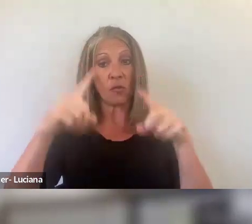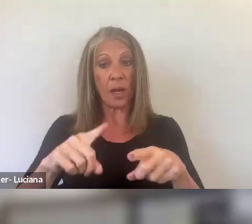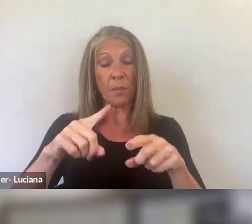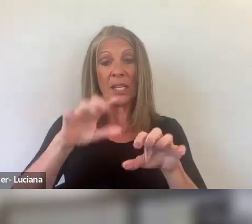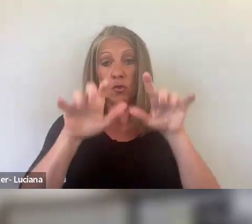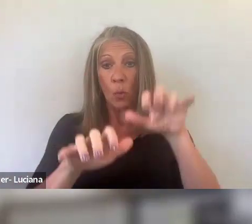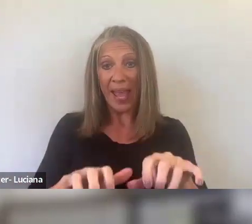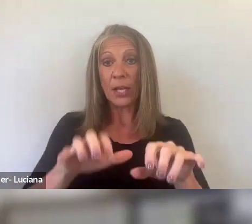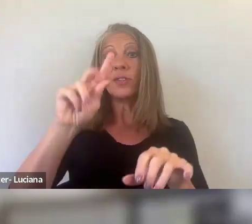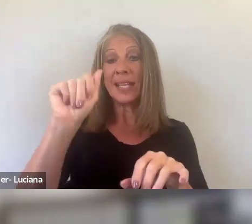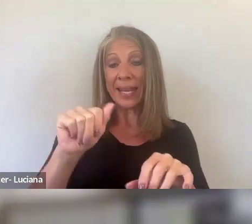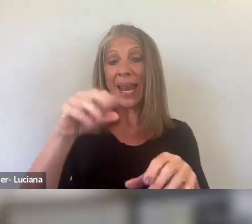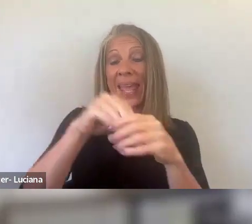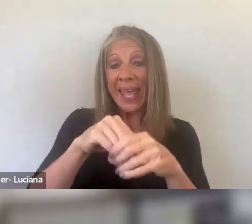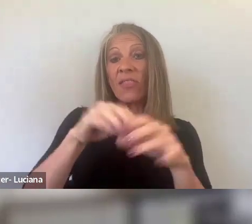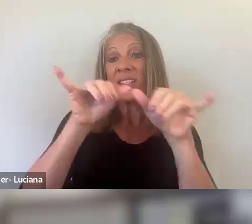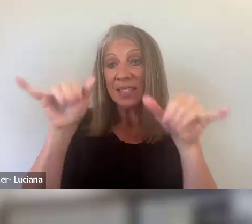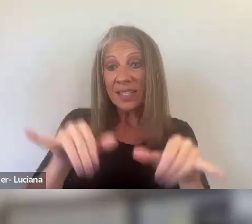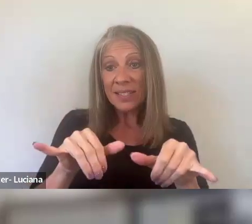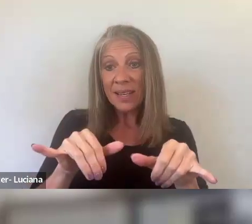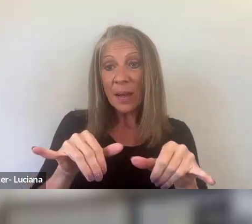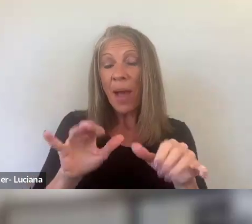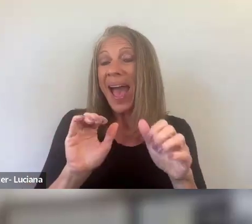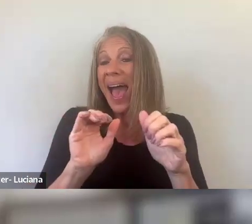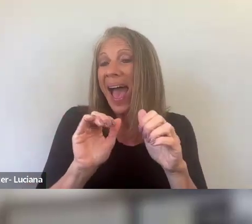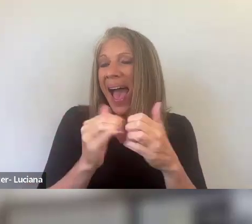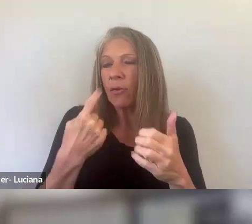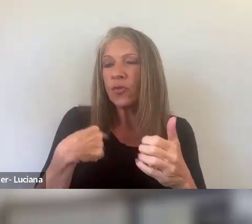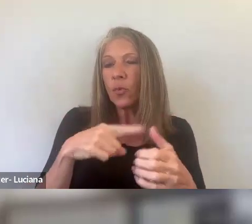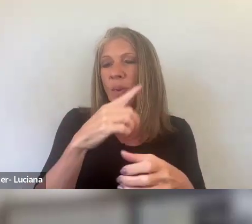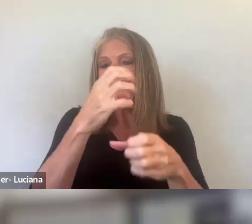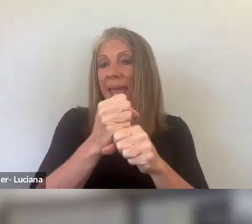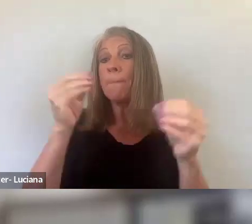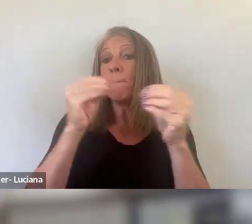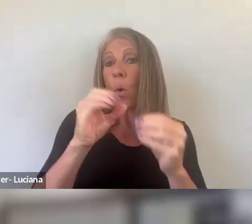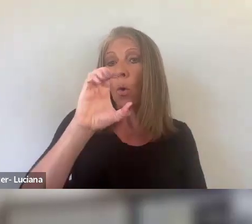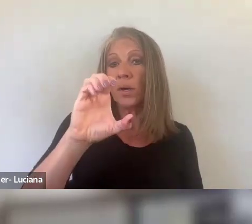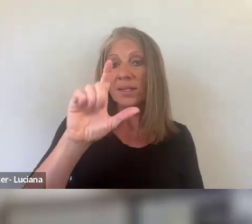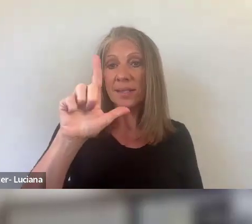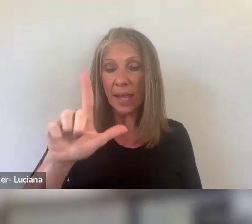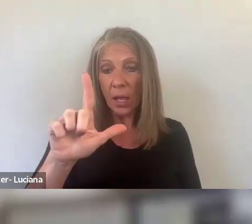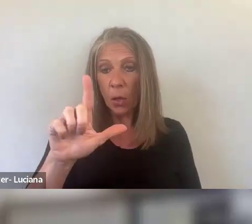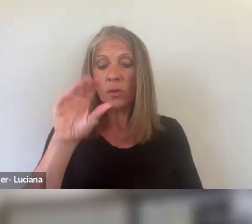the homeless management system. How do we get more CILs putting their data in there,